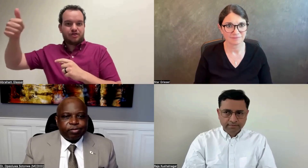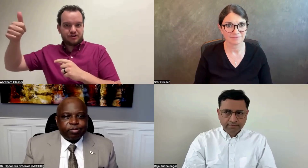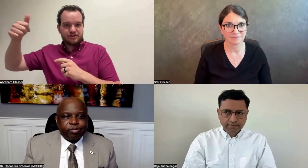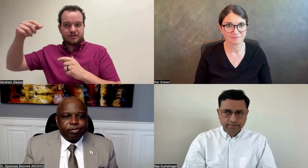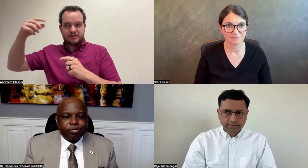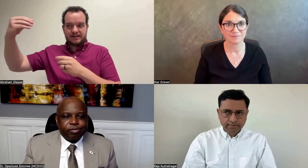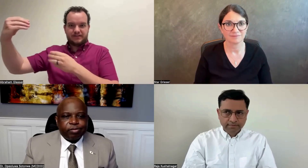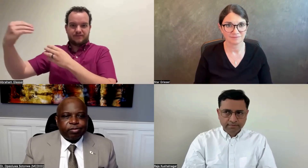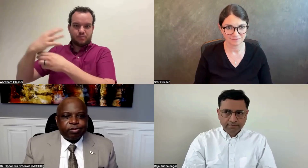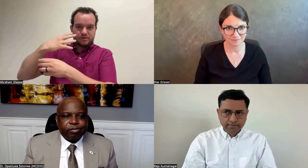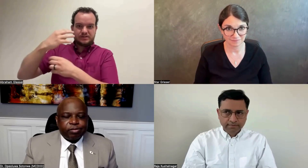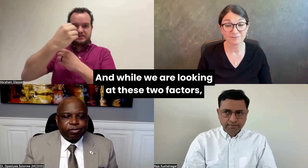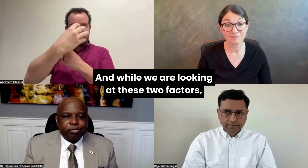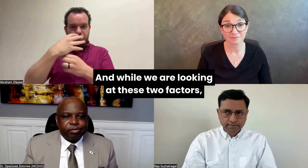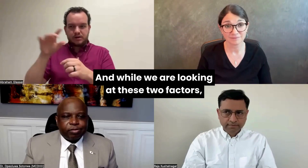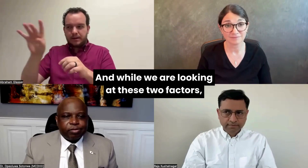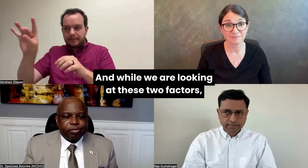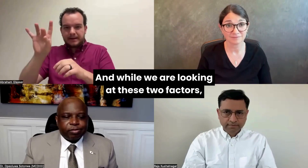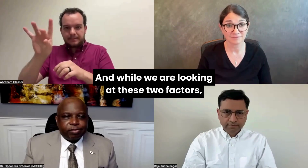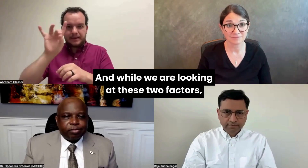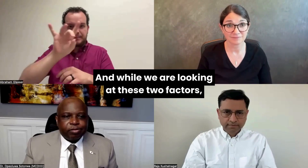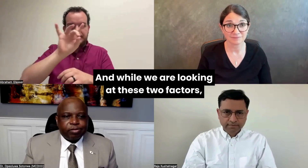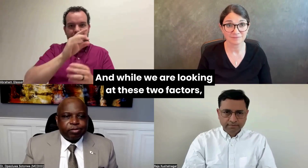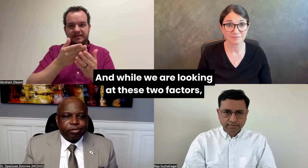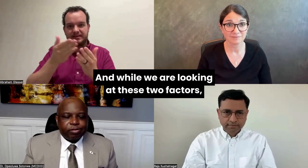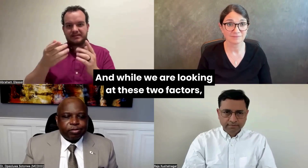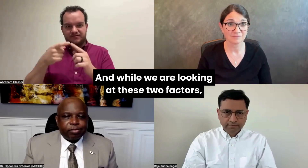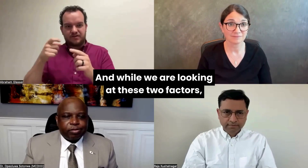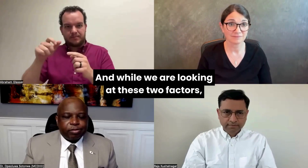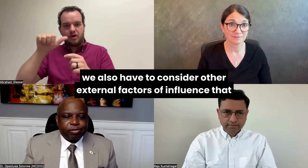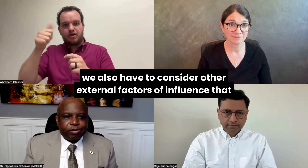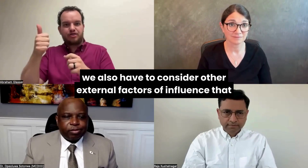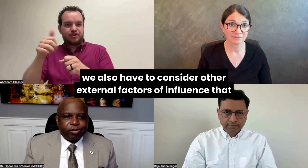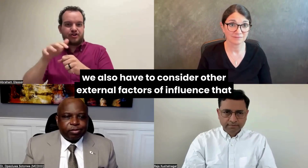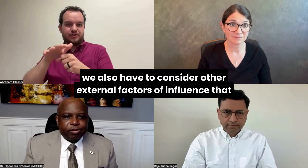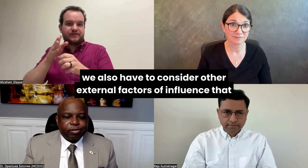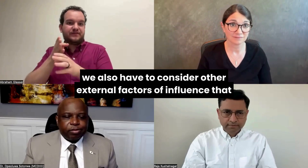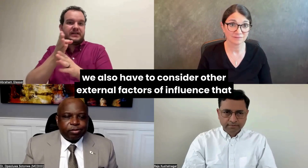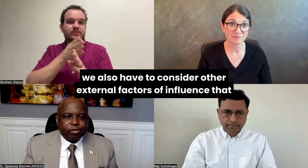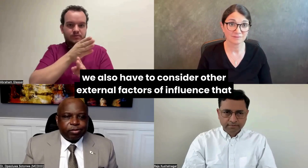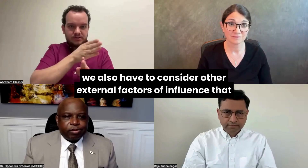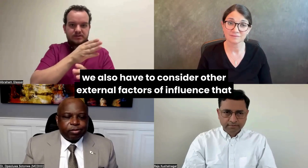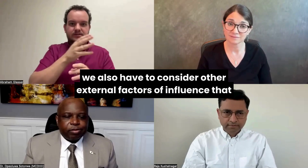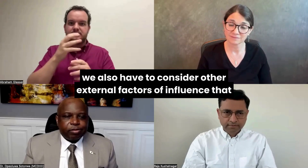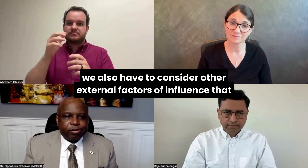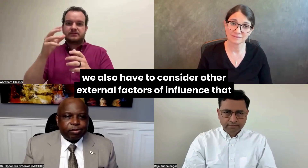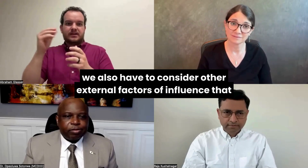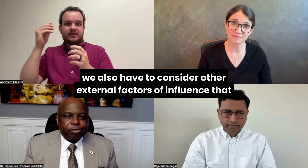And while we are looking at these two factors, we also have to consider other external factors of influence that